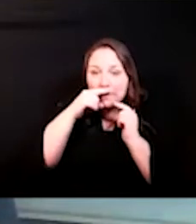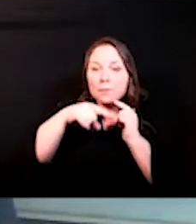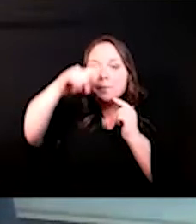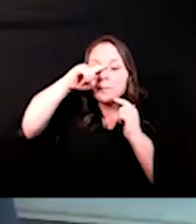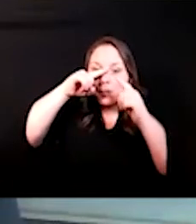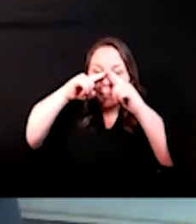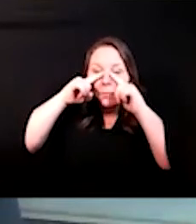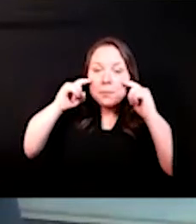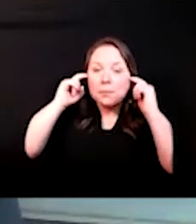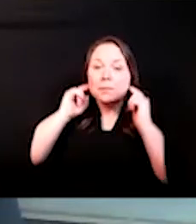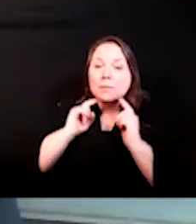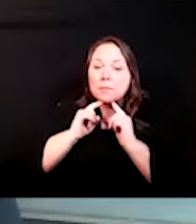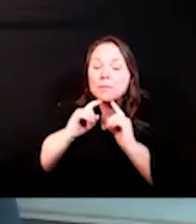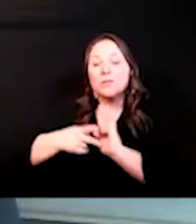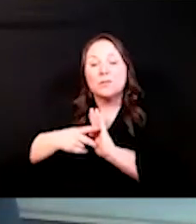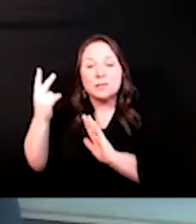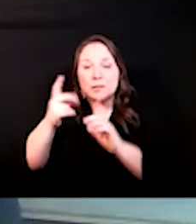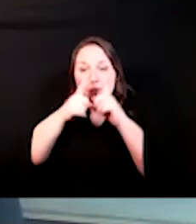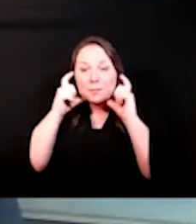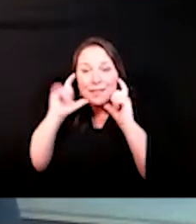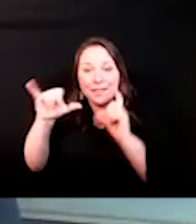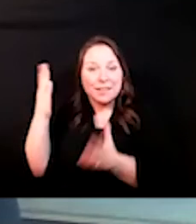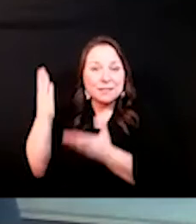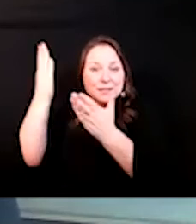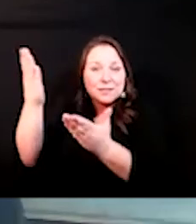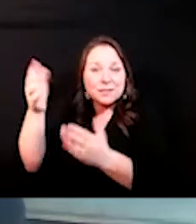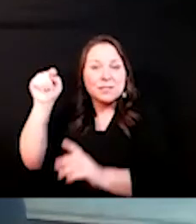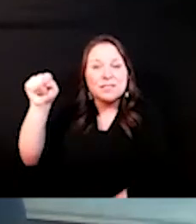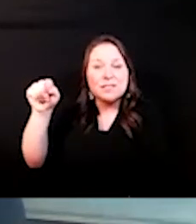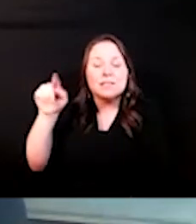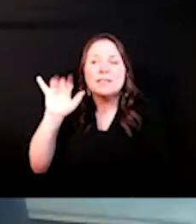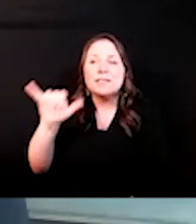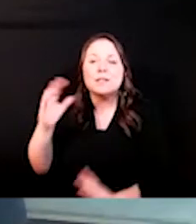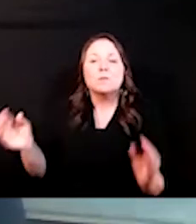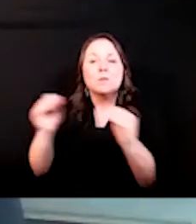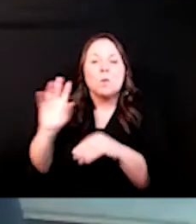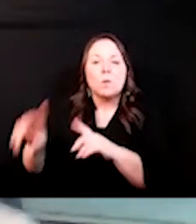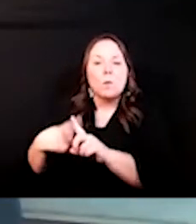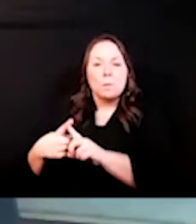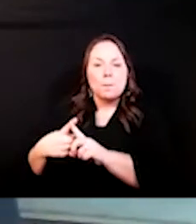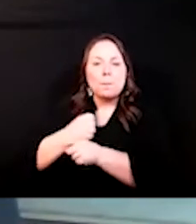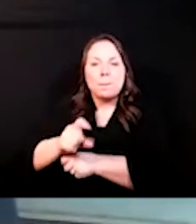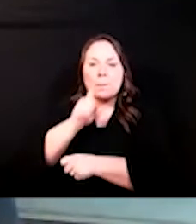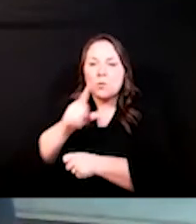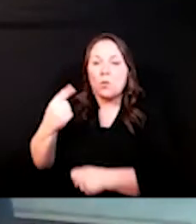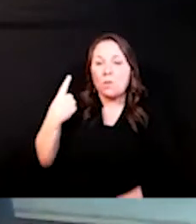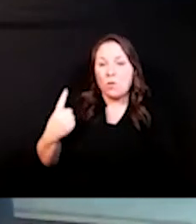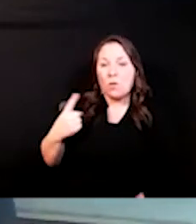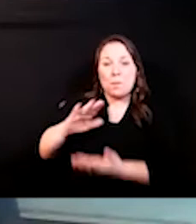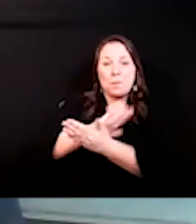NOSE AND YOUR MOUTH. SO